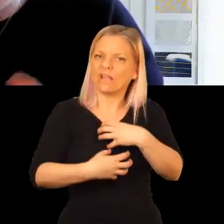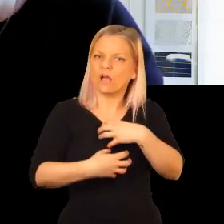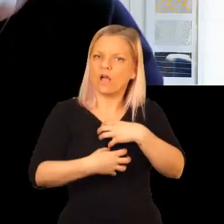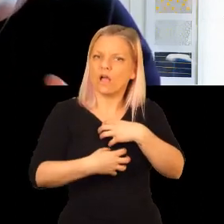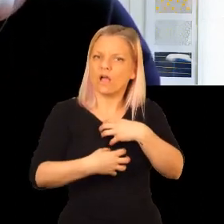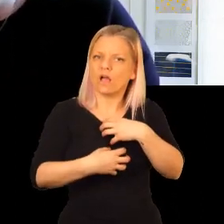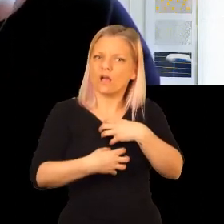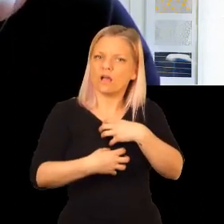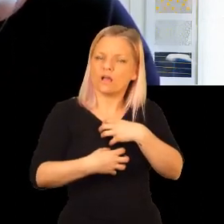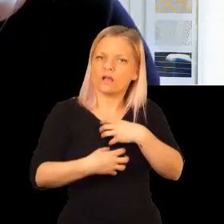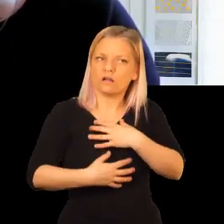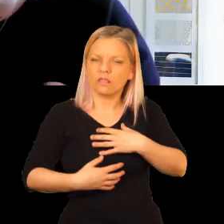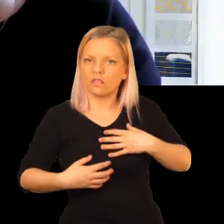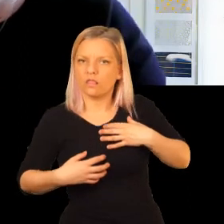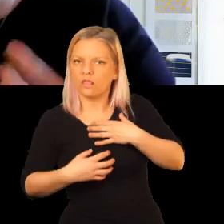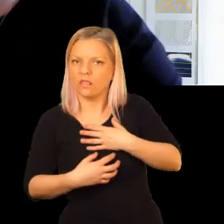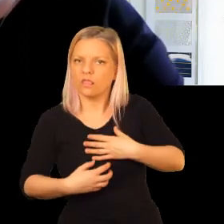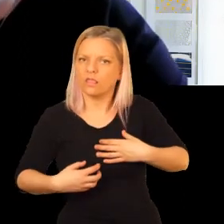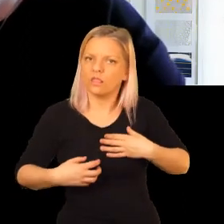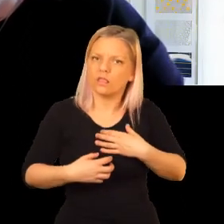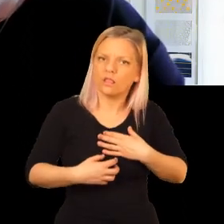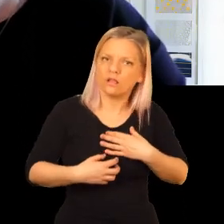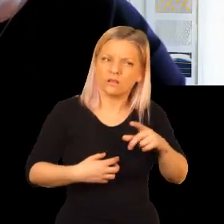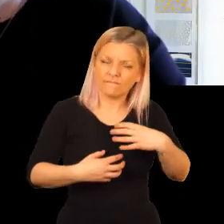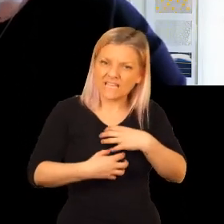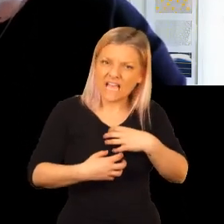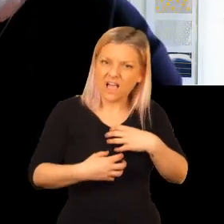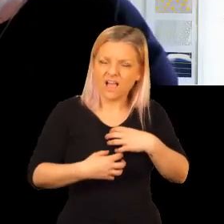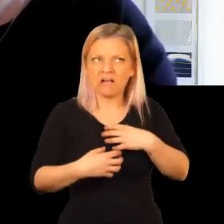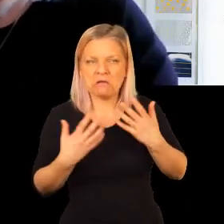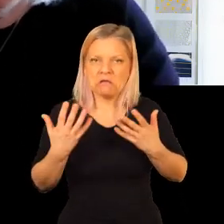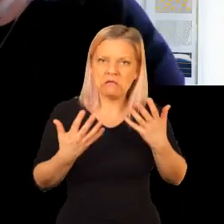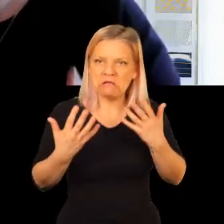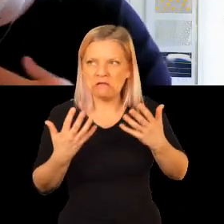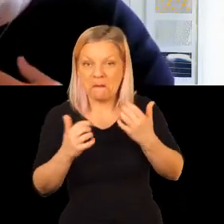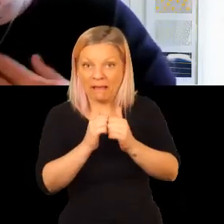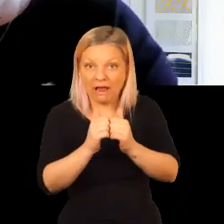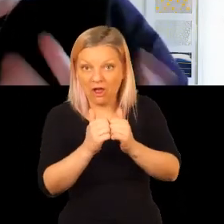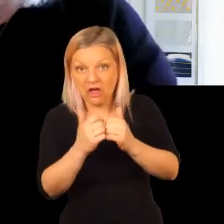are we in relationship in a way that is but what we define as fear is as fair as peer